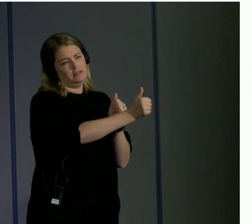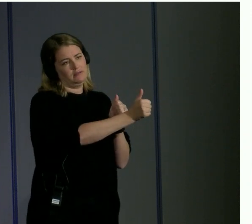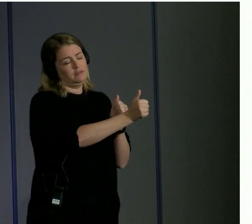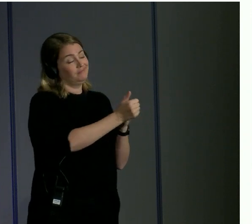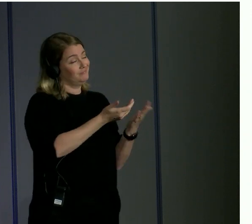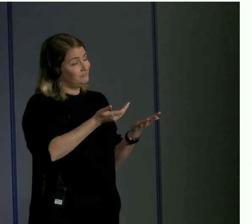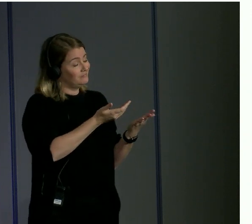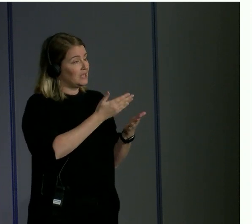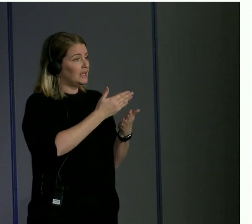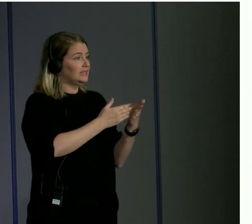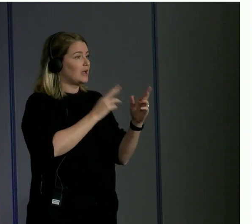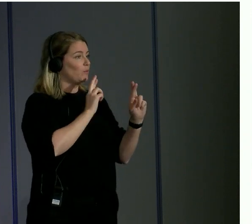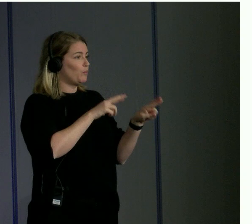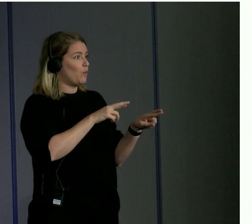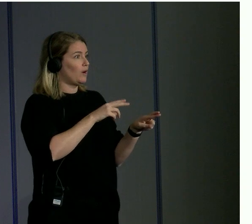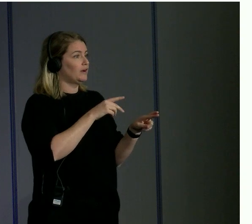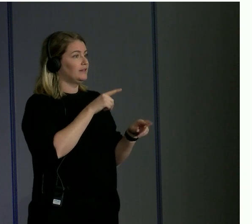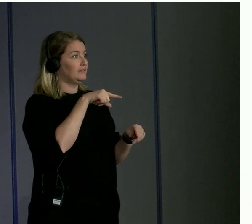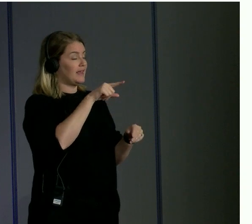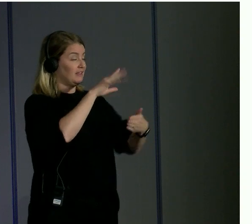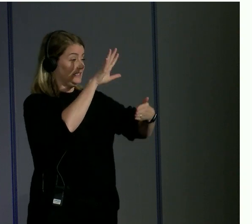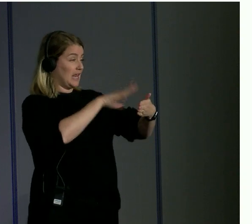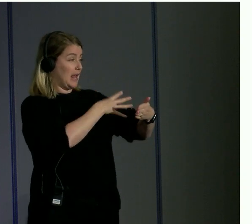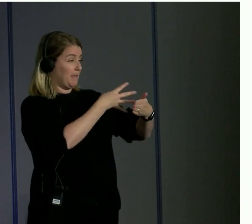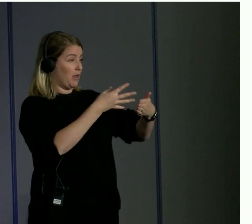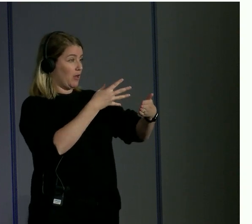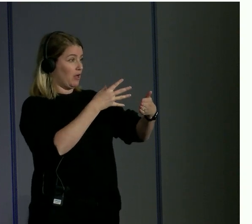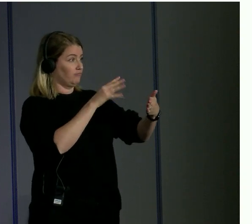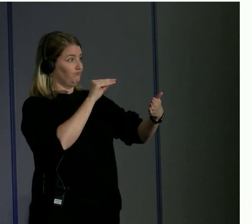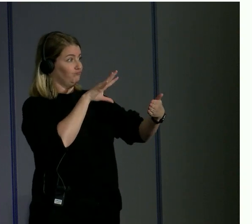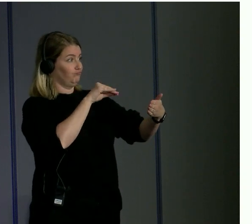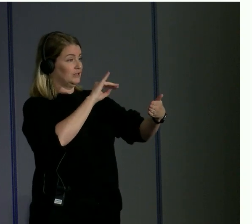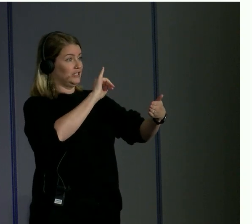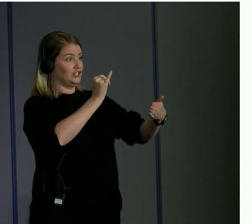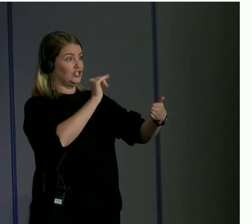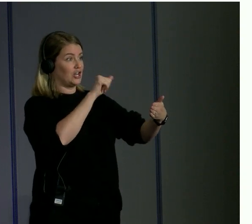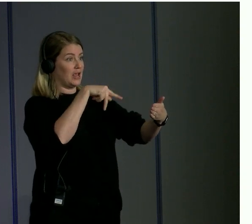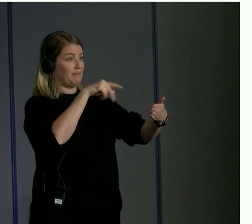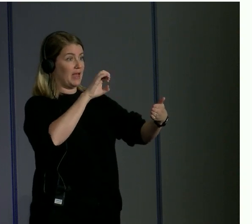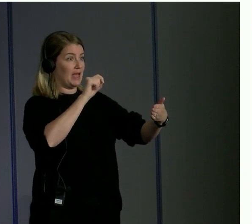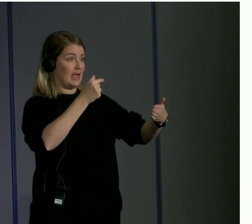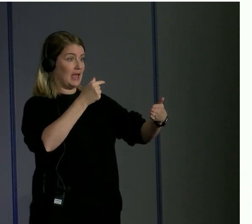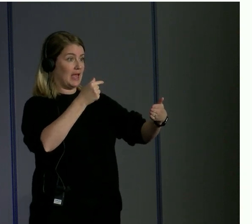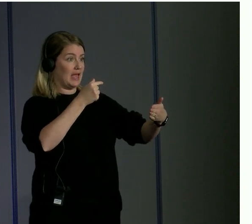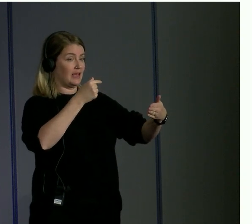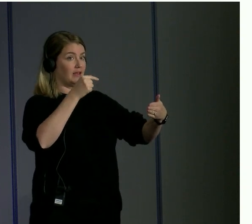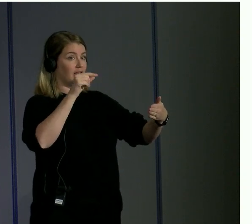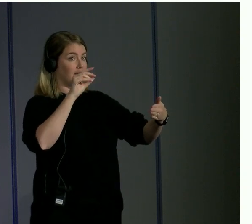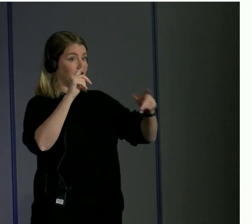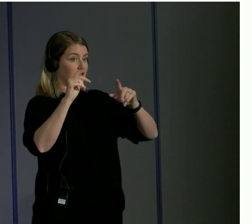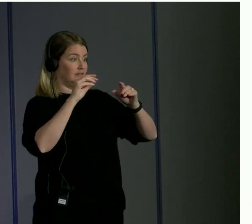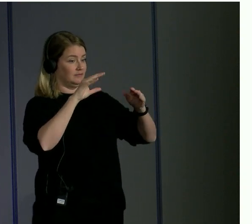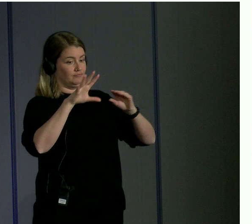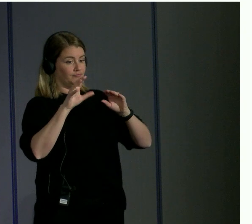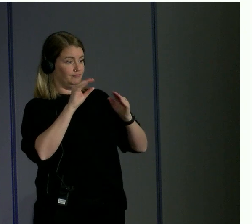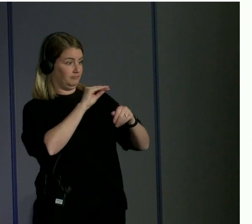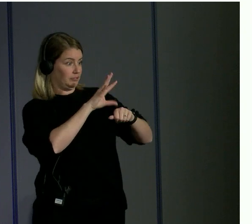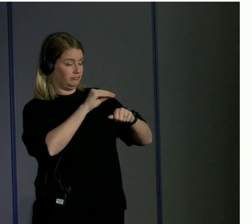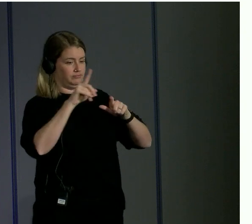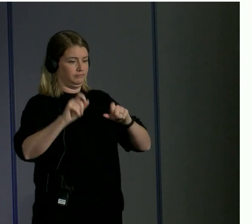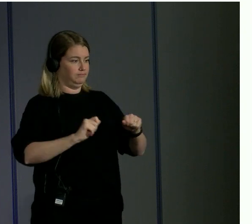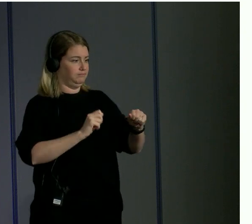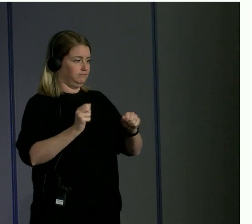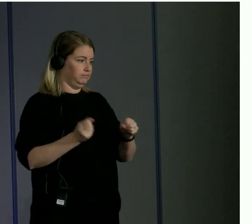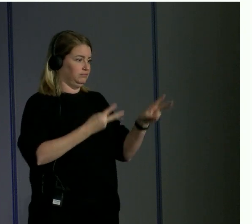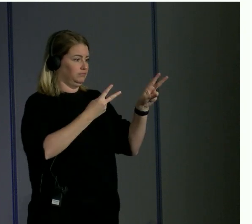where they've taken a giant table and made a JPEG of it and said yes, we passed the checker. Yes,